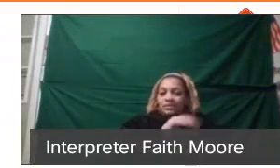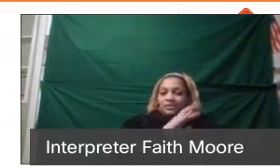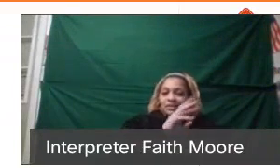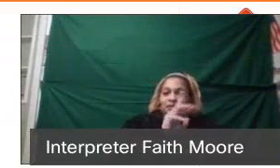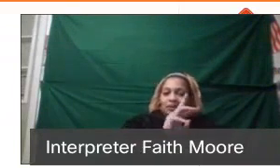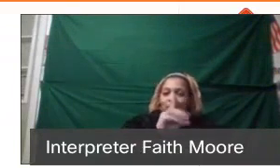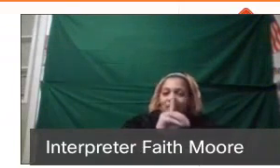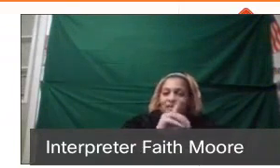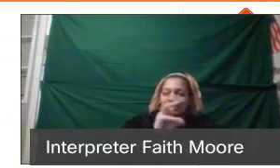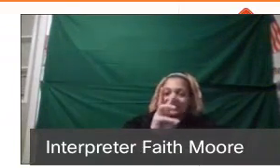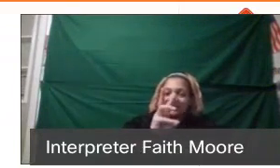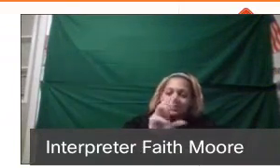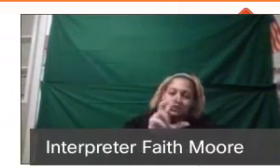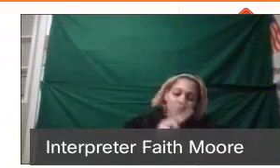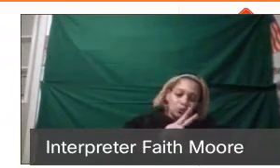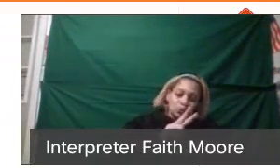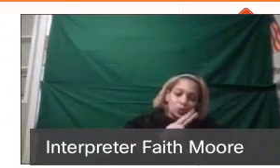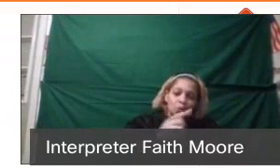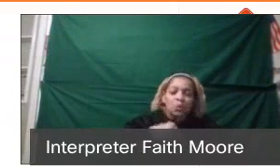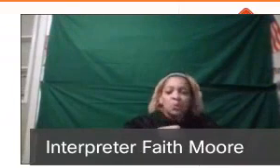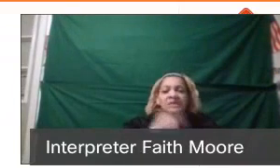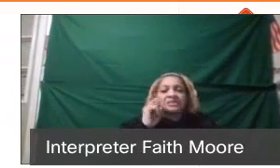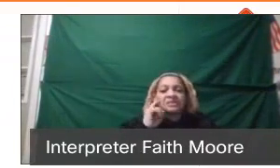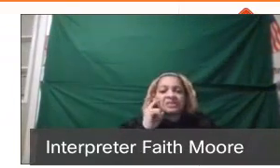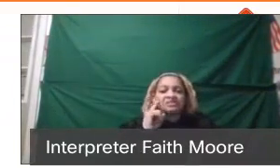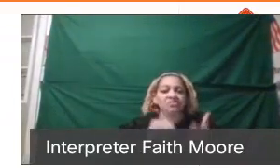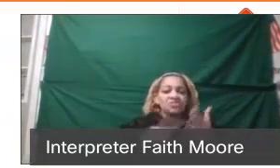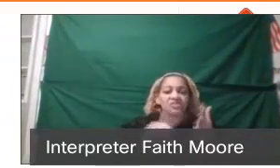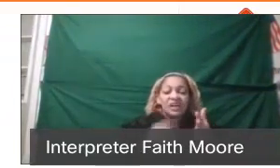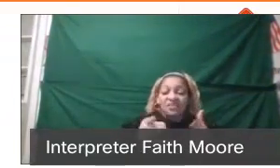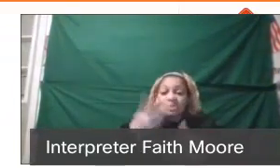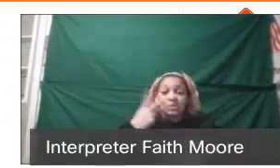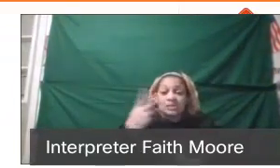We could check, like, W, before if you ever see 1 and you can snap a picture of it. That'd be great.